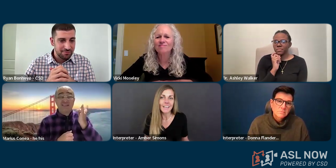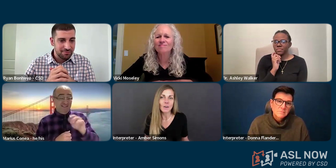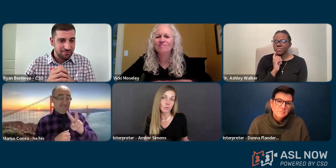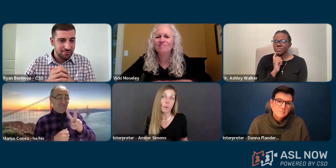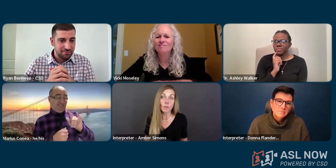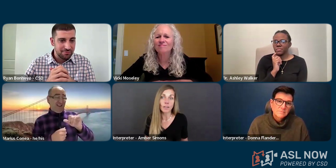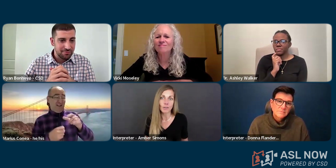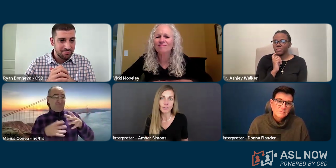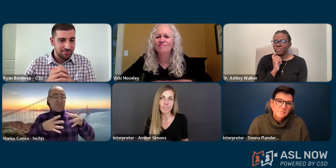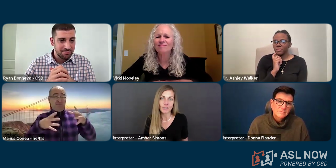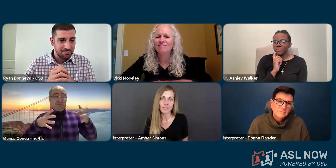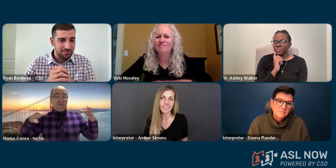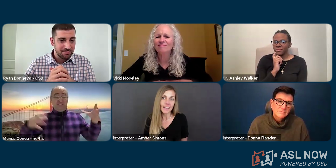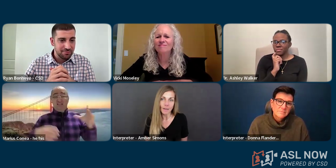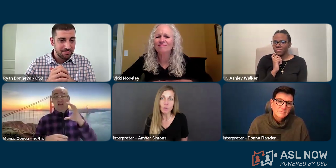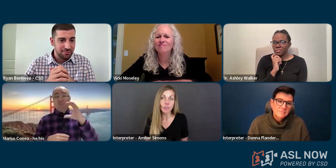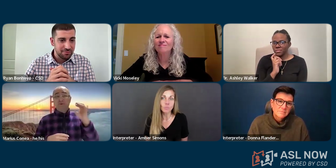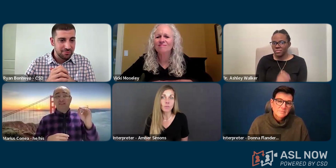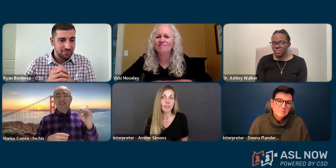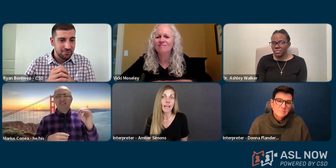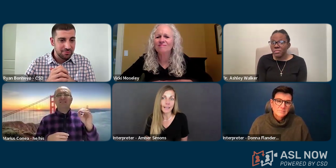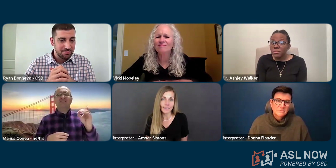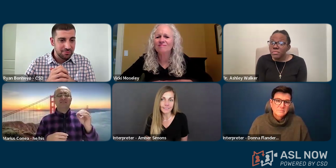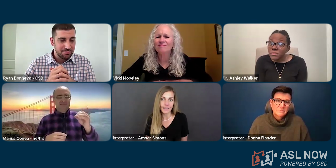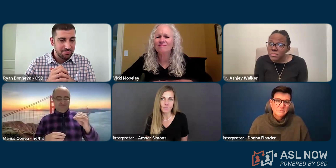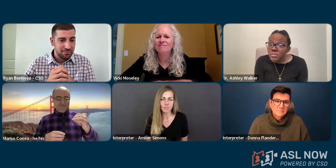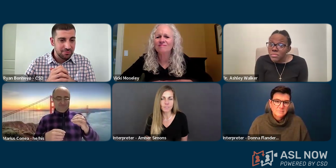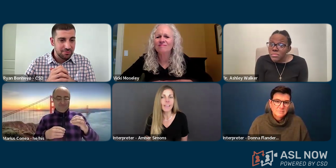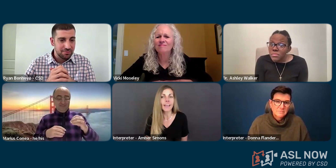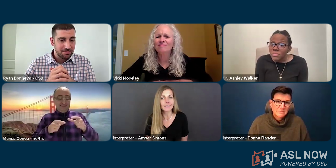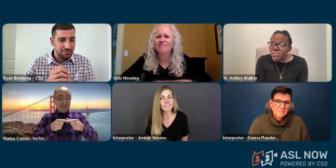In a spoken conversation, I'm going to be relying on the text.